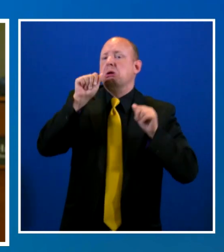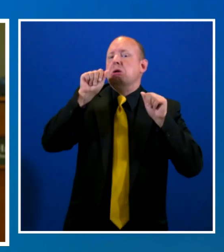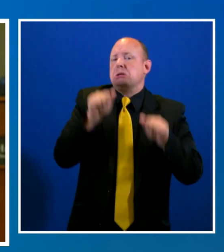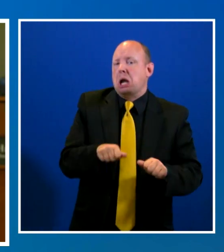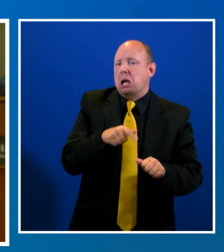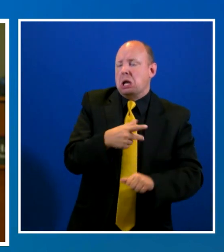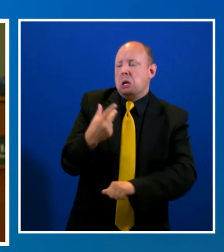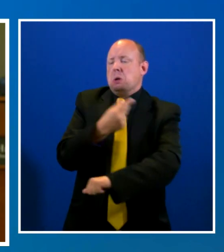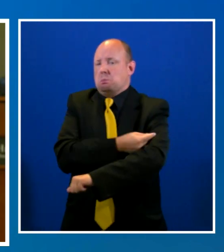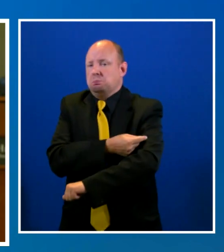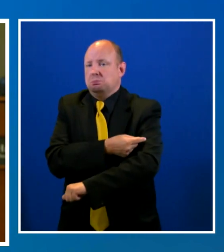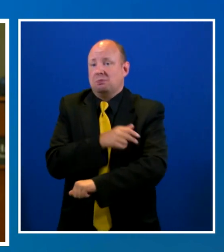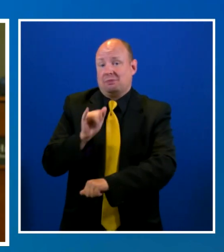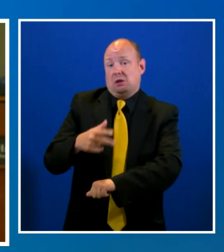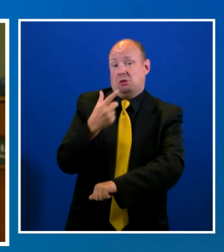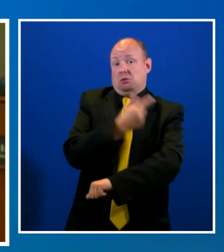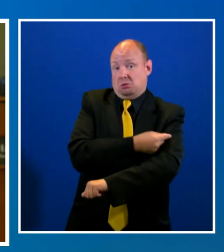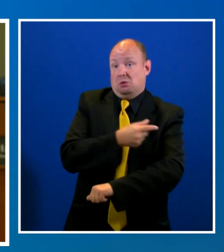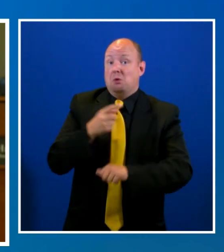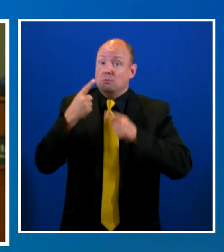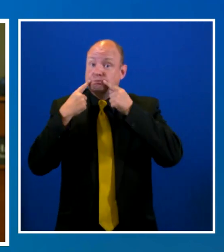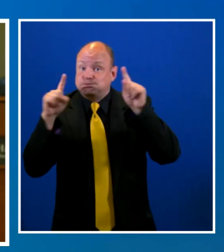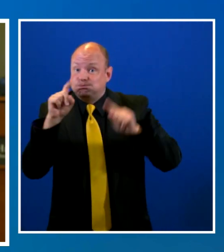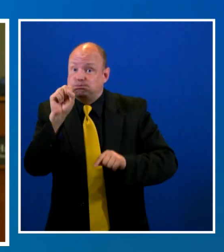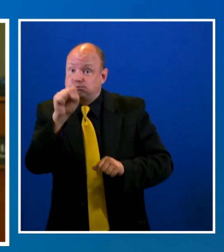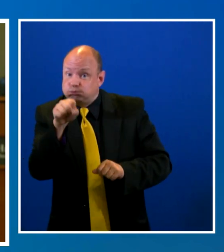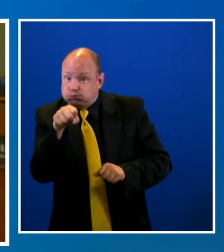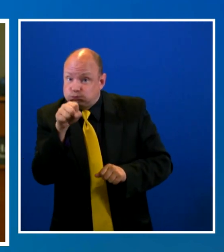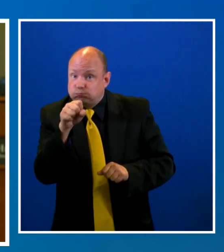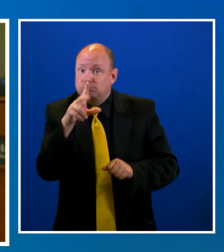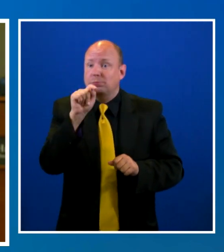Emerging data suggests that people with certain conditions,